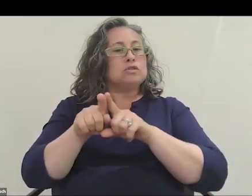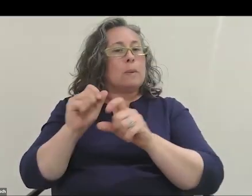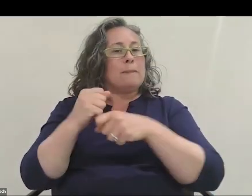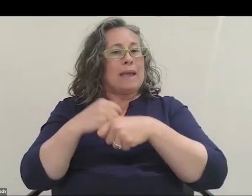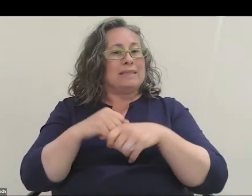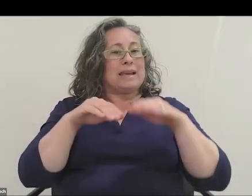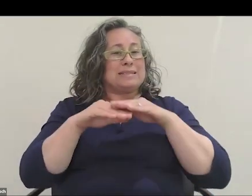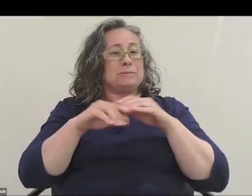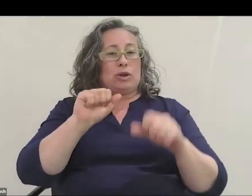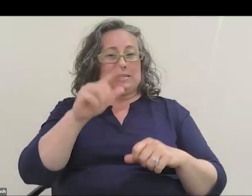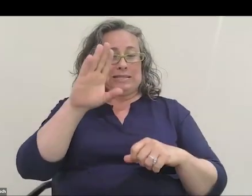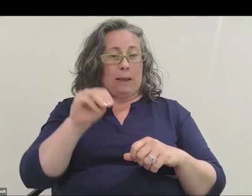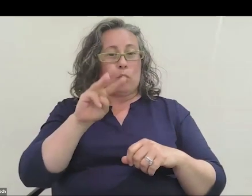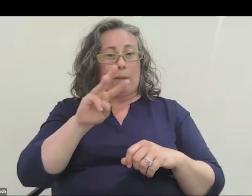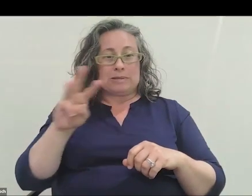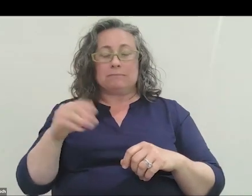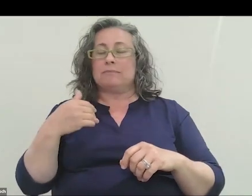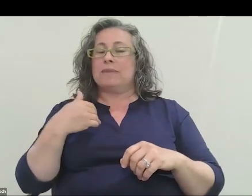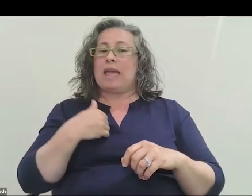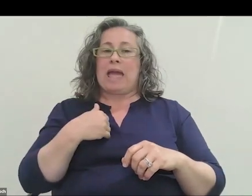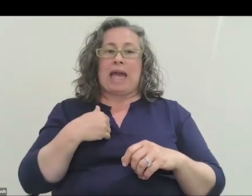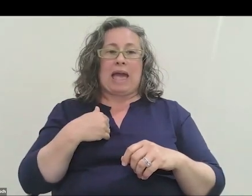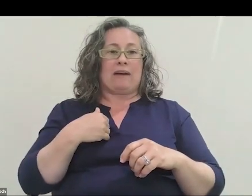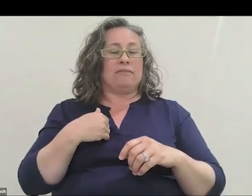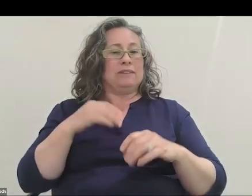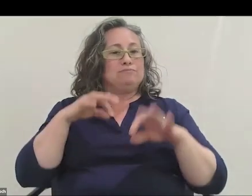This has instructions on using OpenSCAD and Prusa.